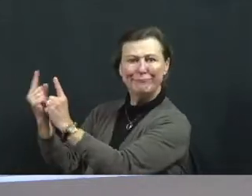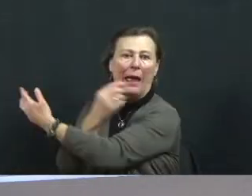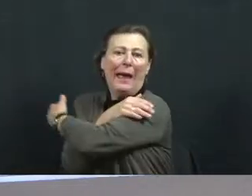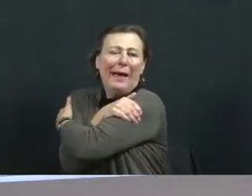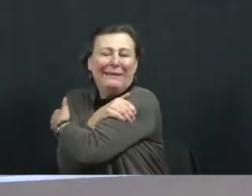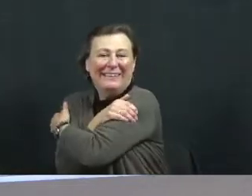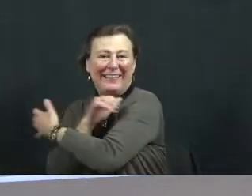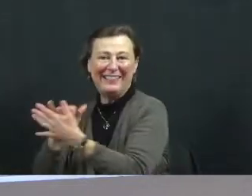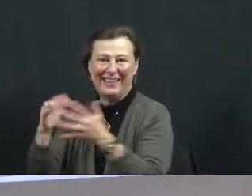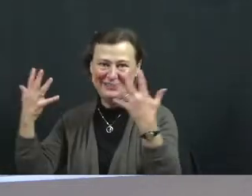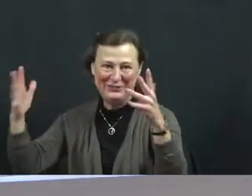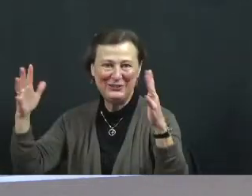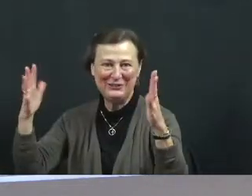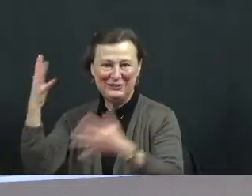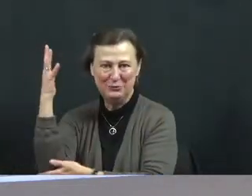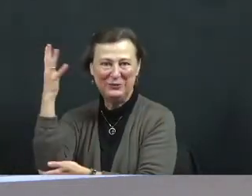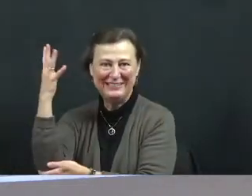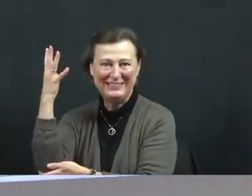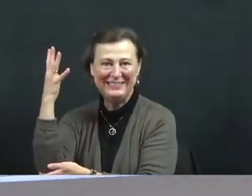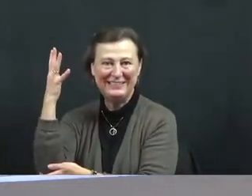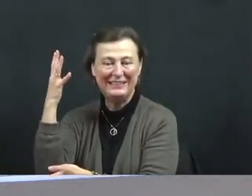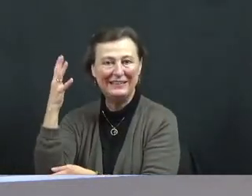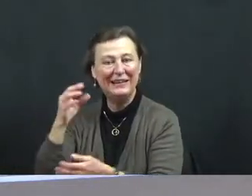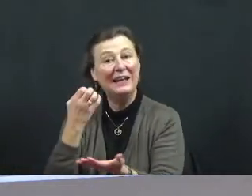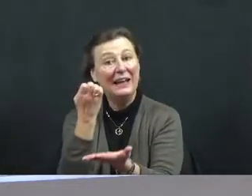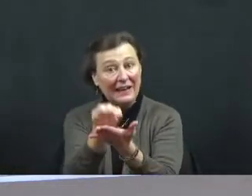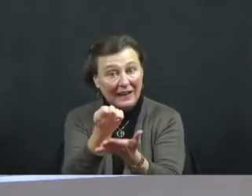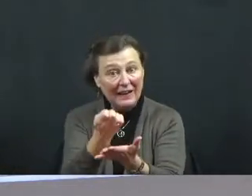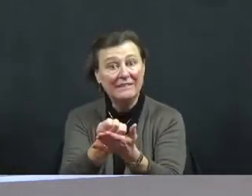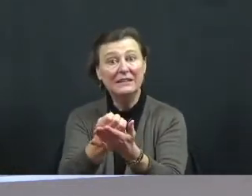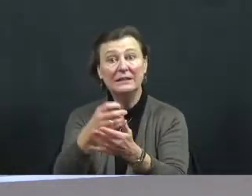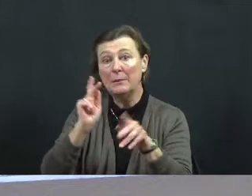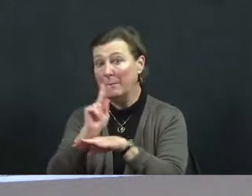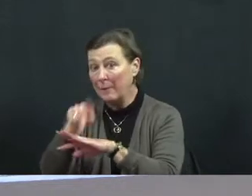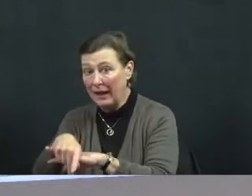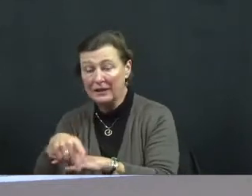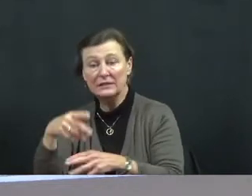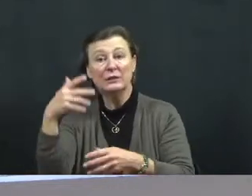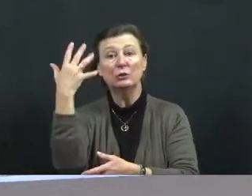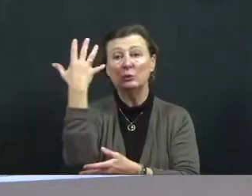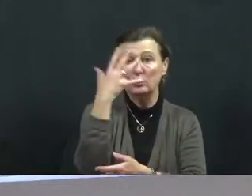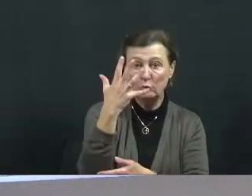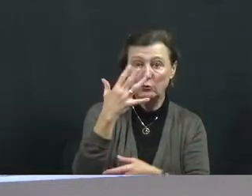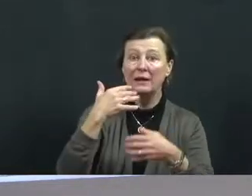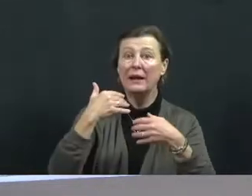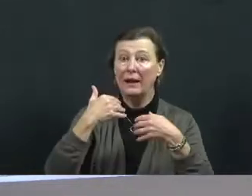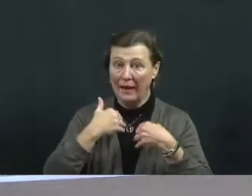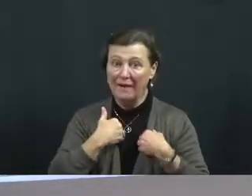There's actually evidence that plants and trees have sentience. And, I’m willing to hug a tree, as a fellow being.